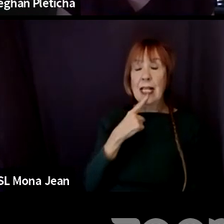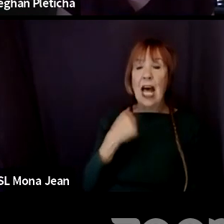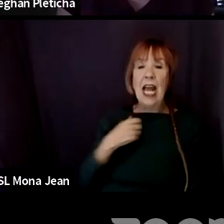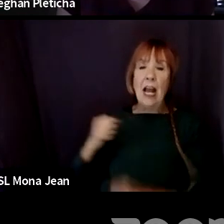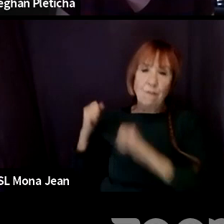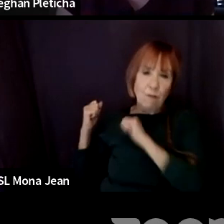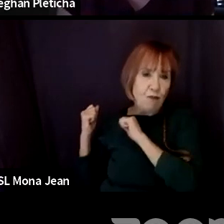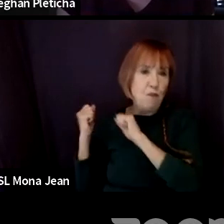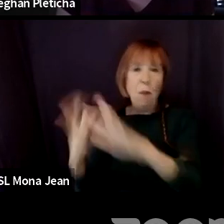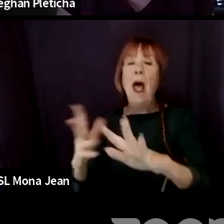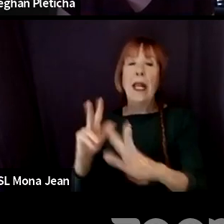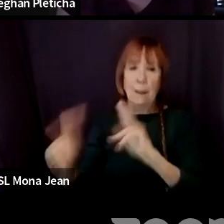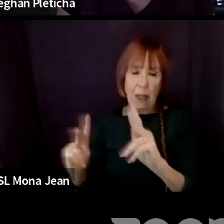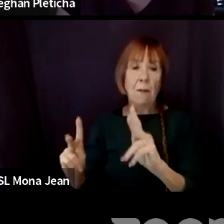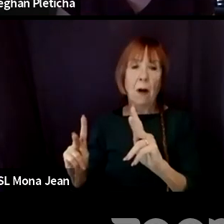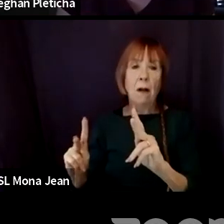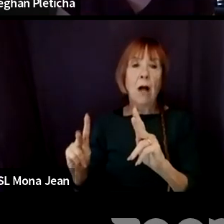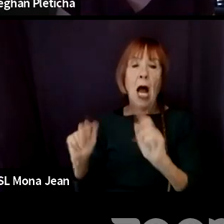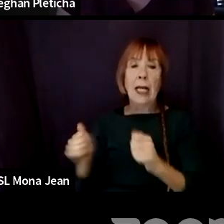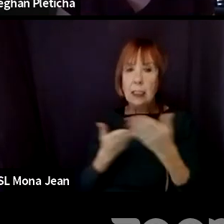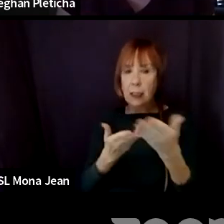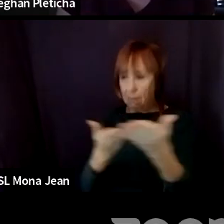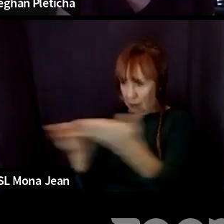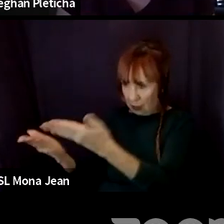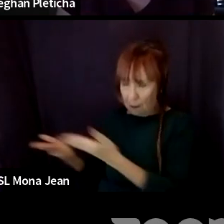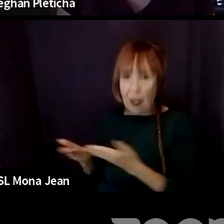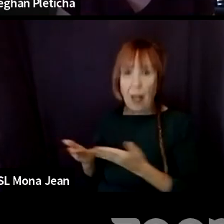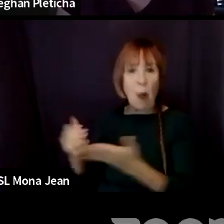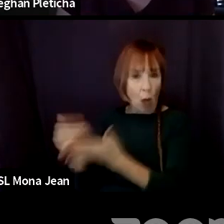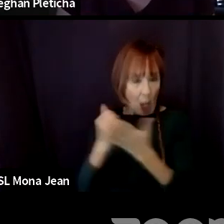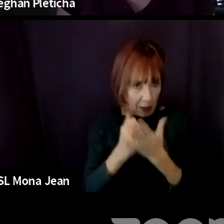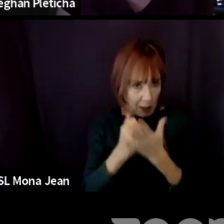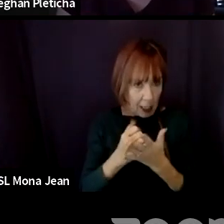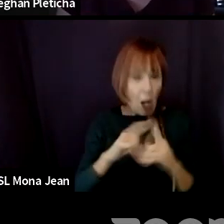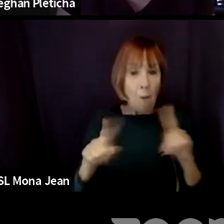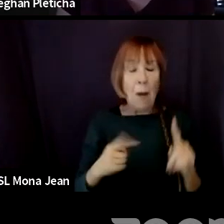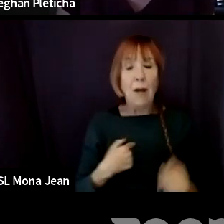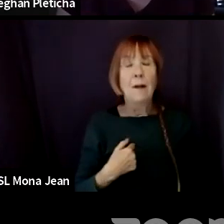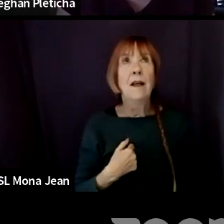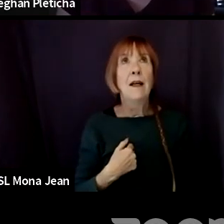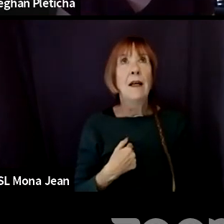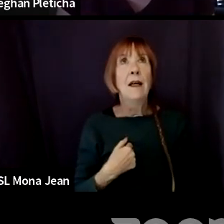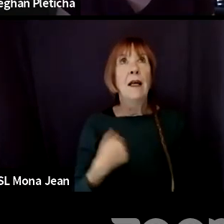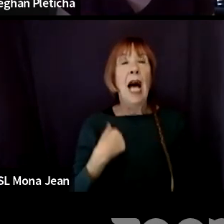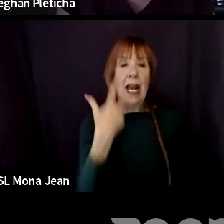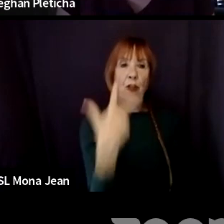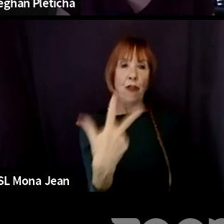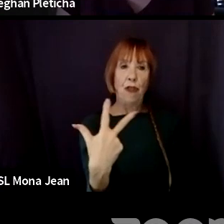I write a lot of different things. What I found is there are two people, well, three people in my life that I am the most worried